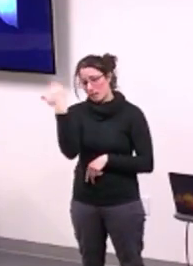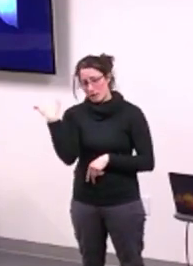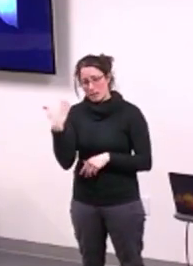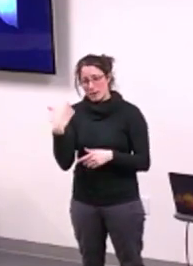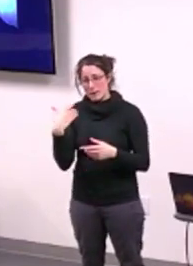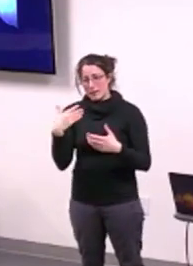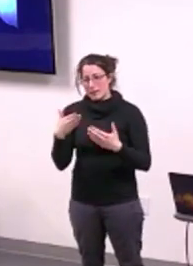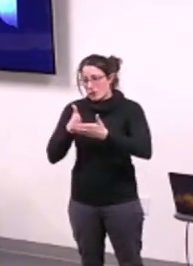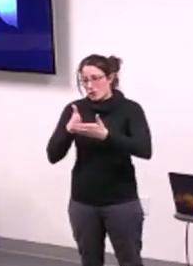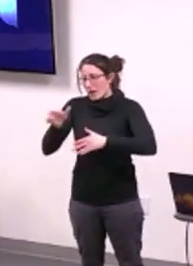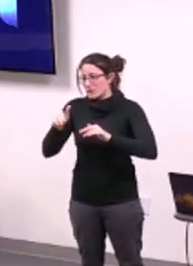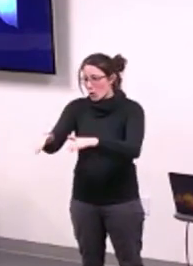Everything was hunky-dory.